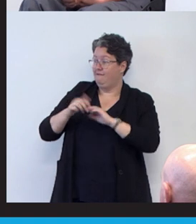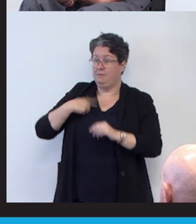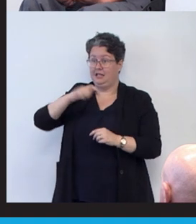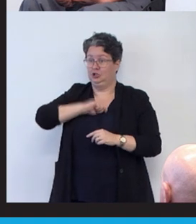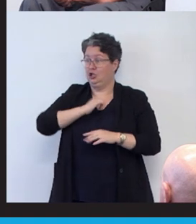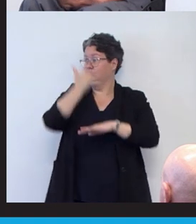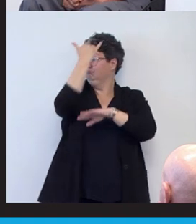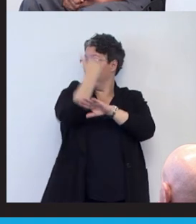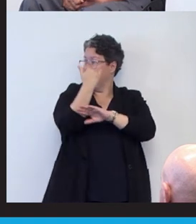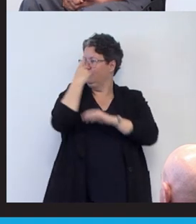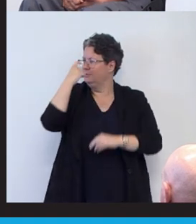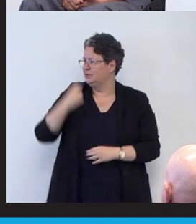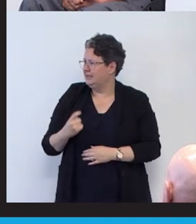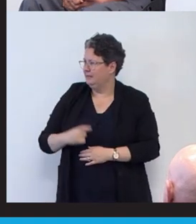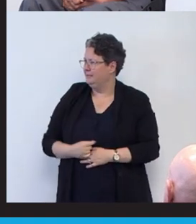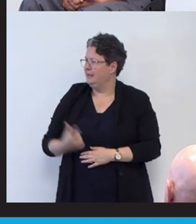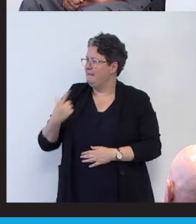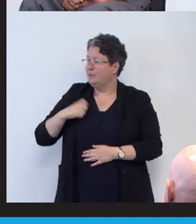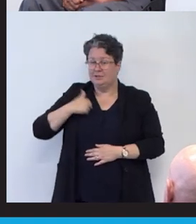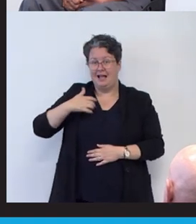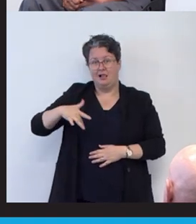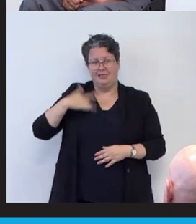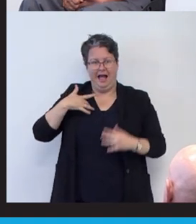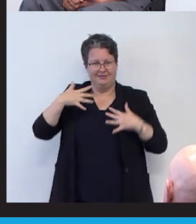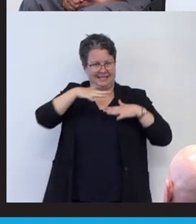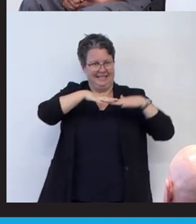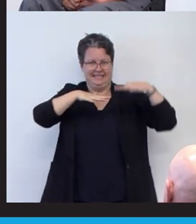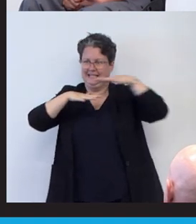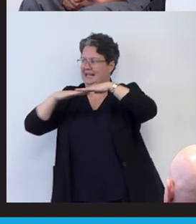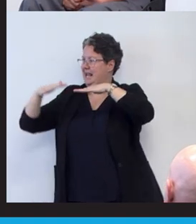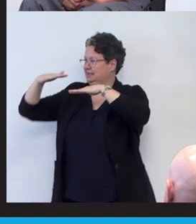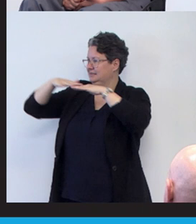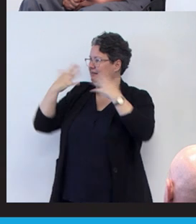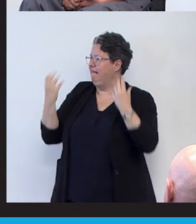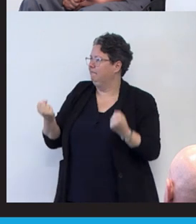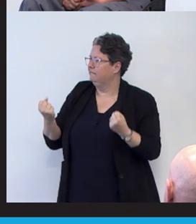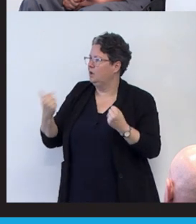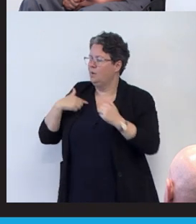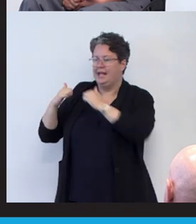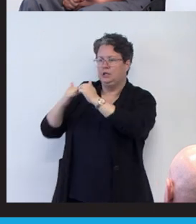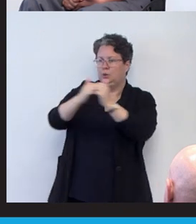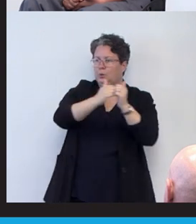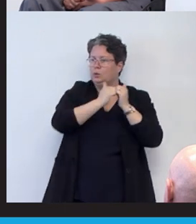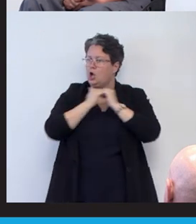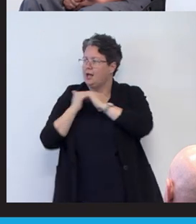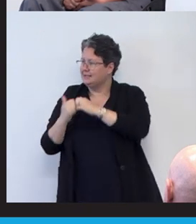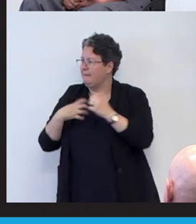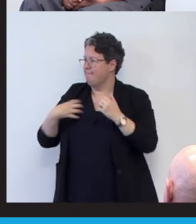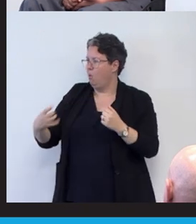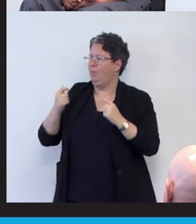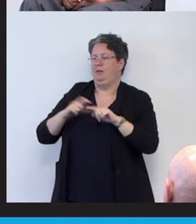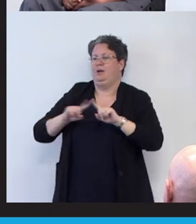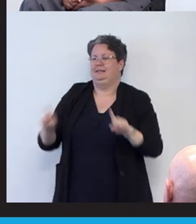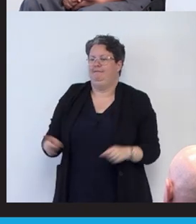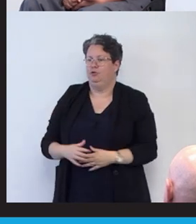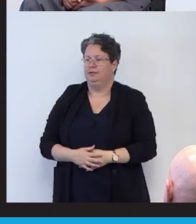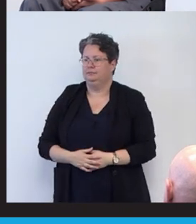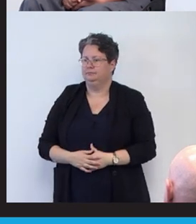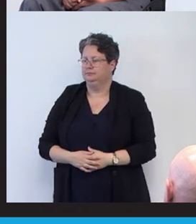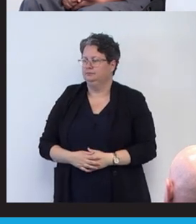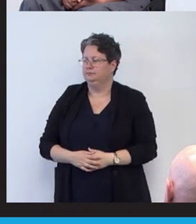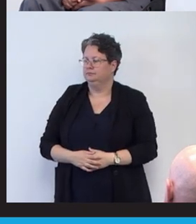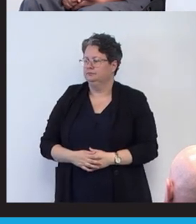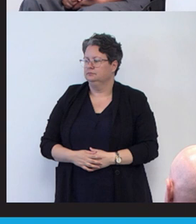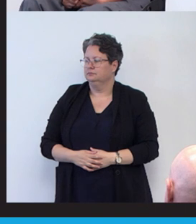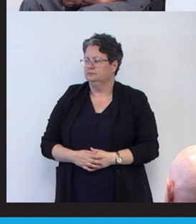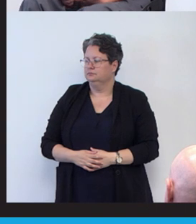we are all so interconnected. We are united in more ways than we are separated and we need to